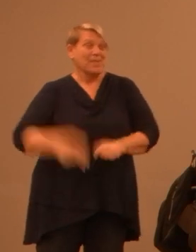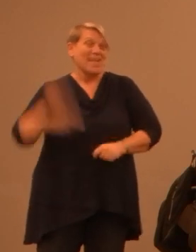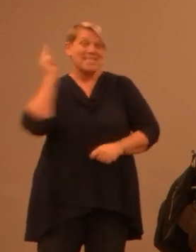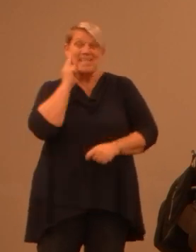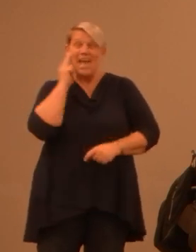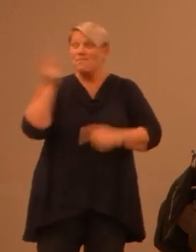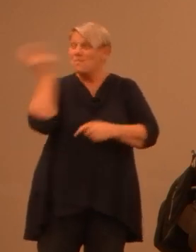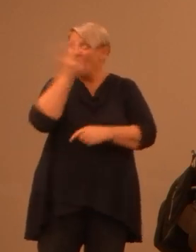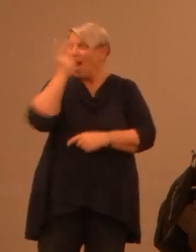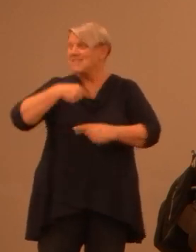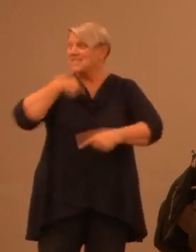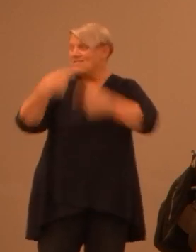Information Australia.